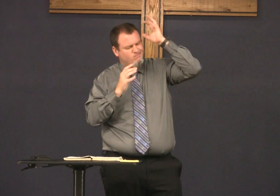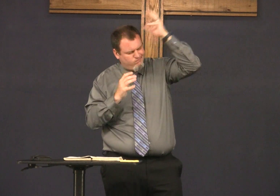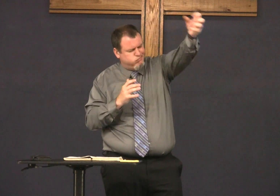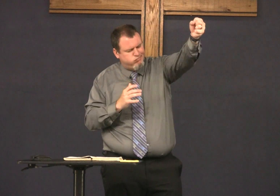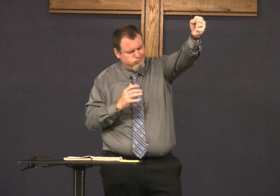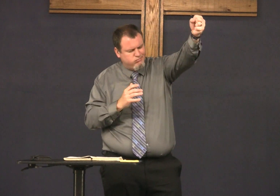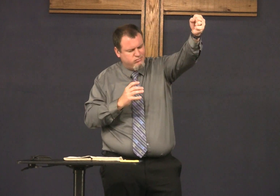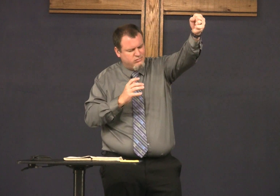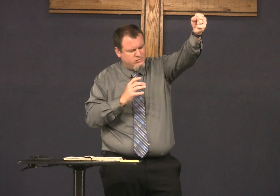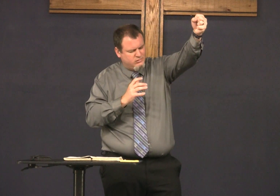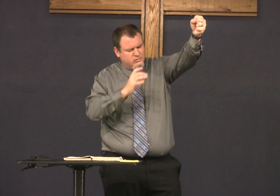when the hard times come